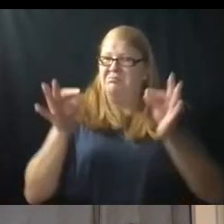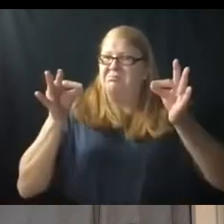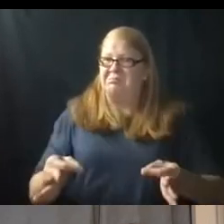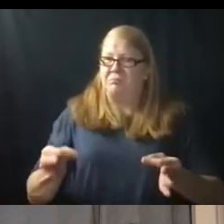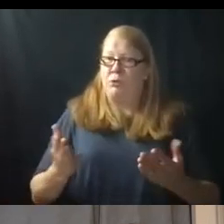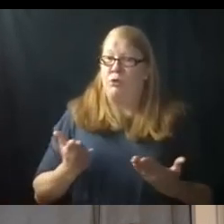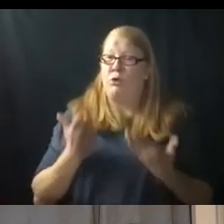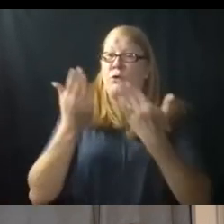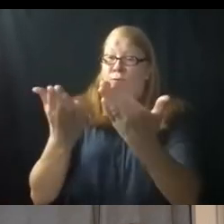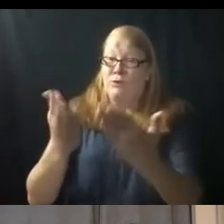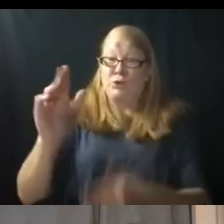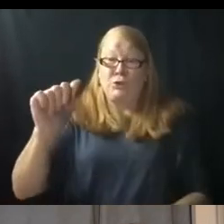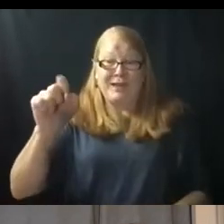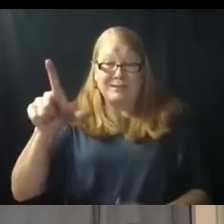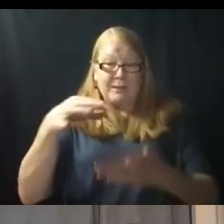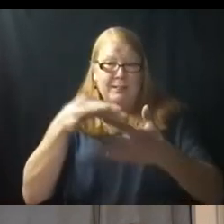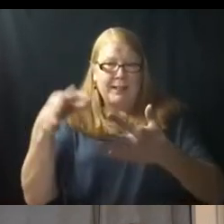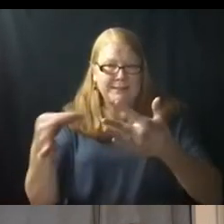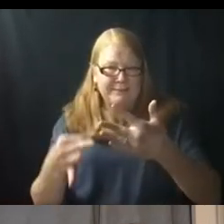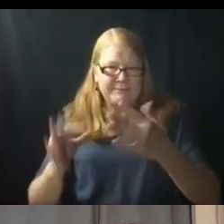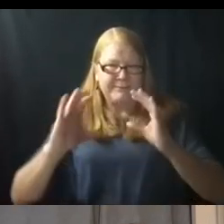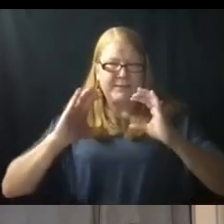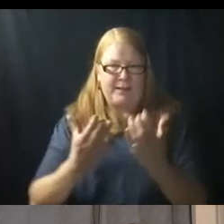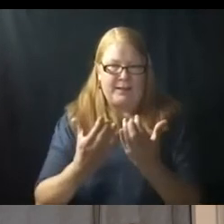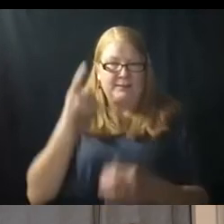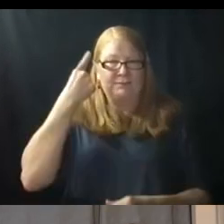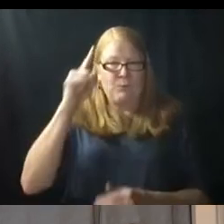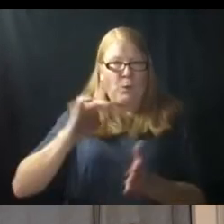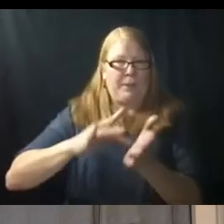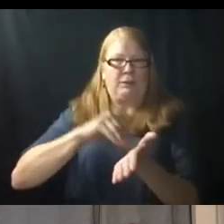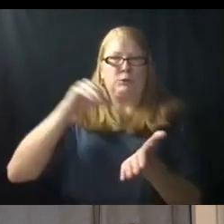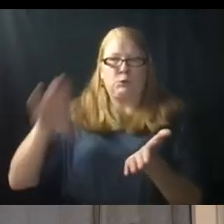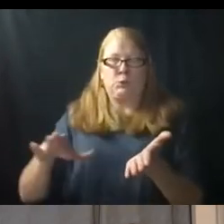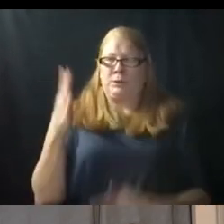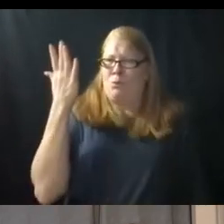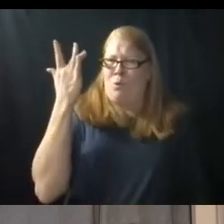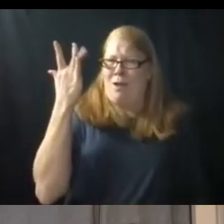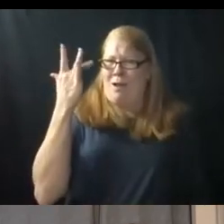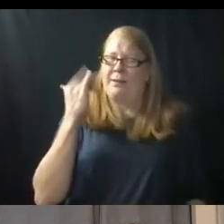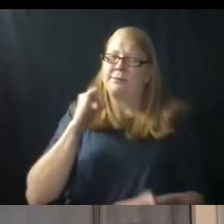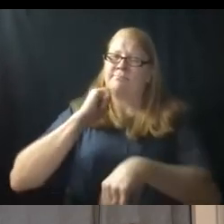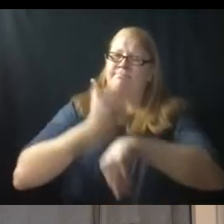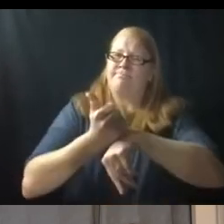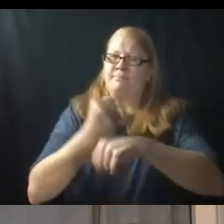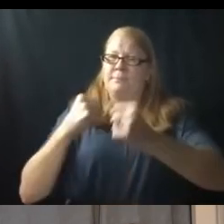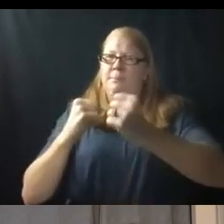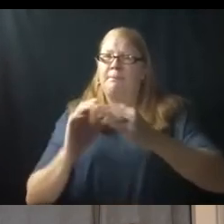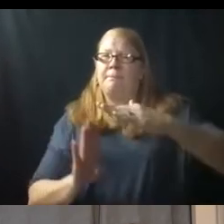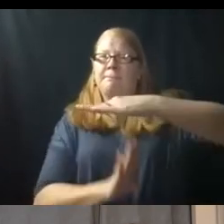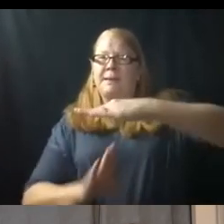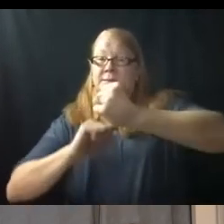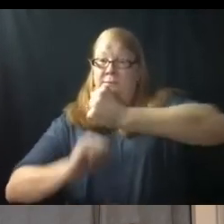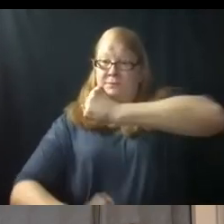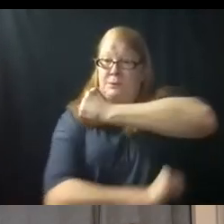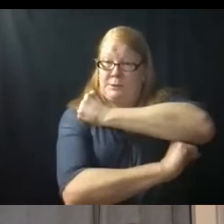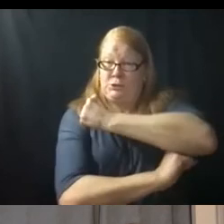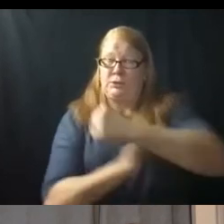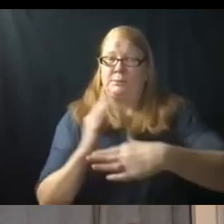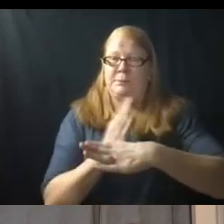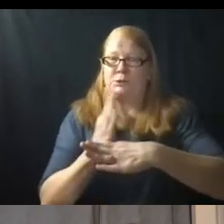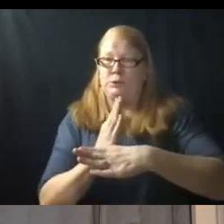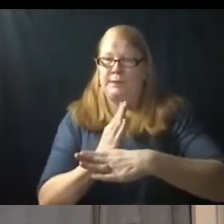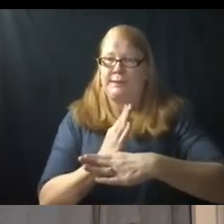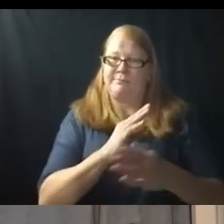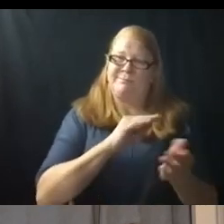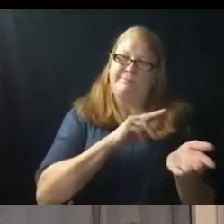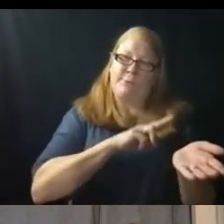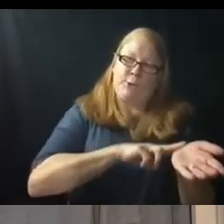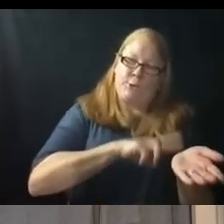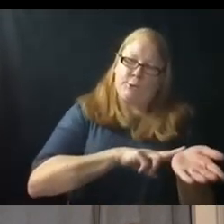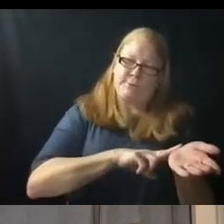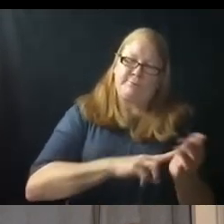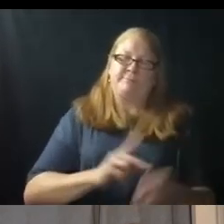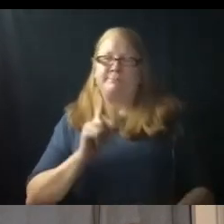decided to offer an ASL elective for medical students to establish a basic foundation for future physicians